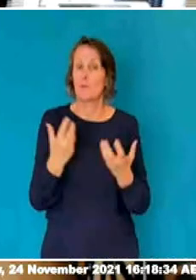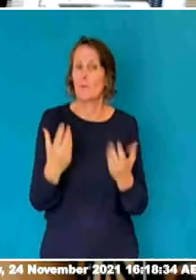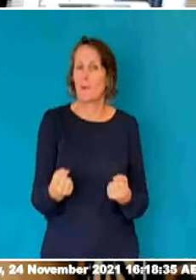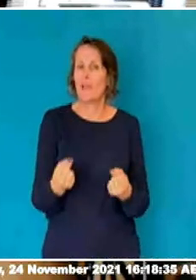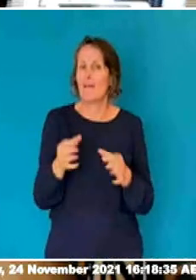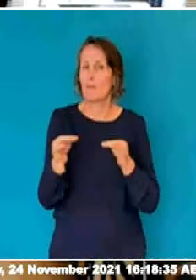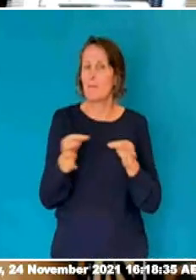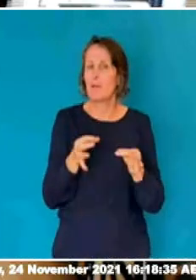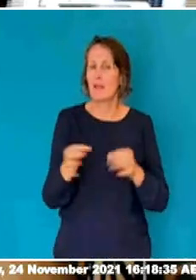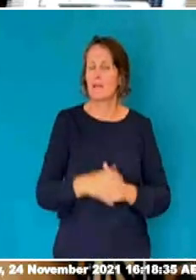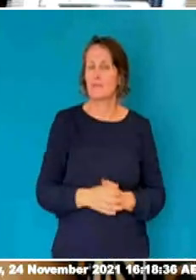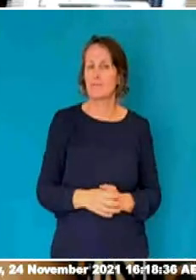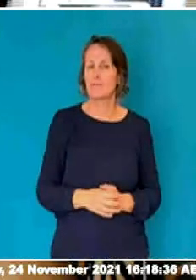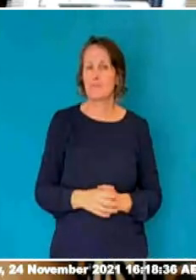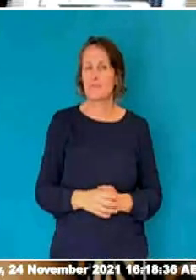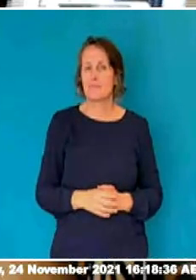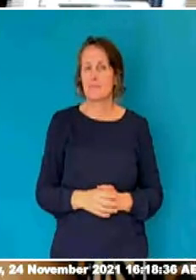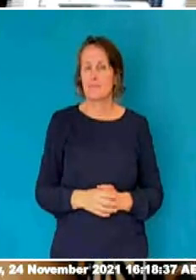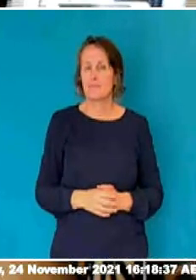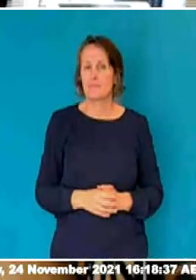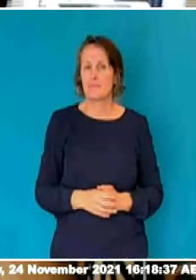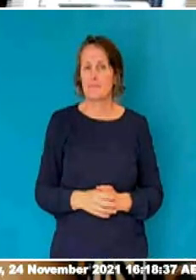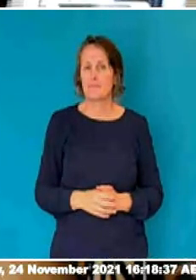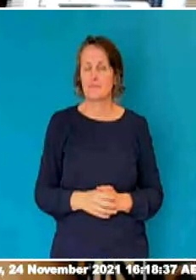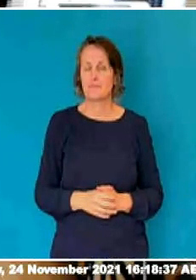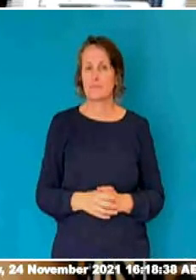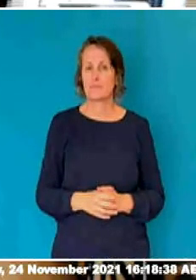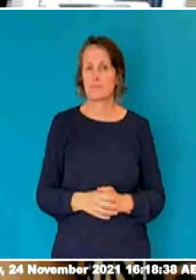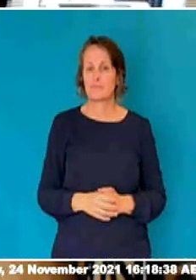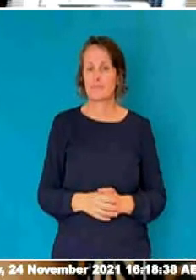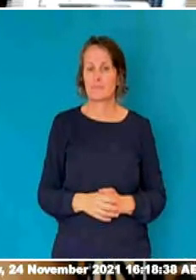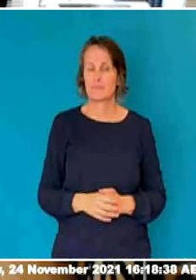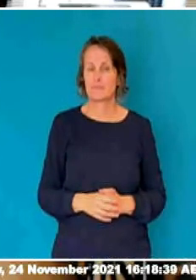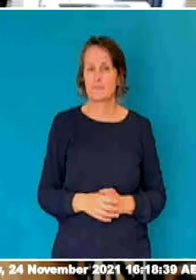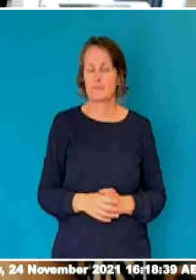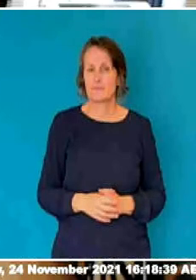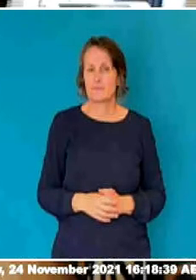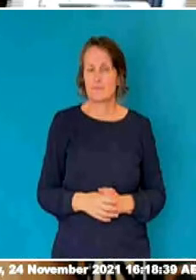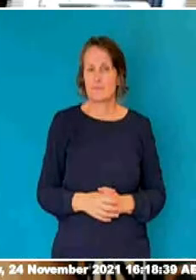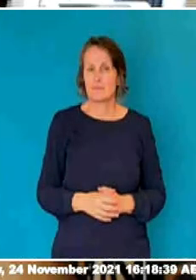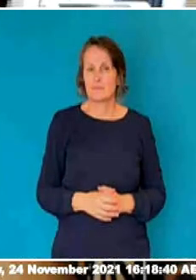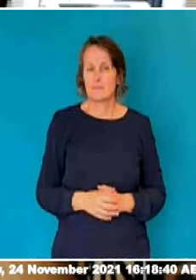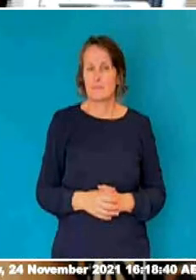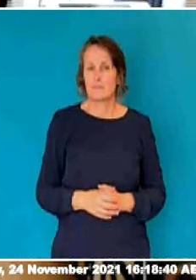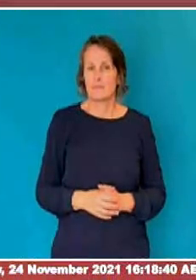And I think the one thing that will change perception